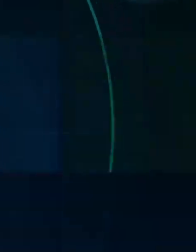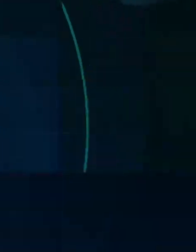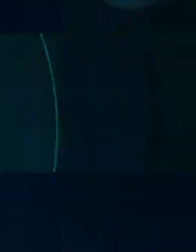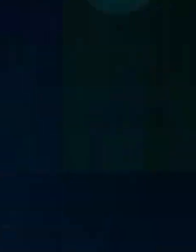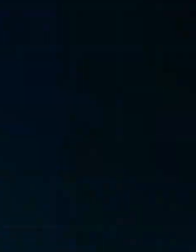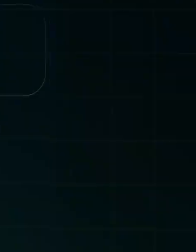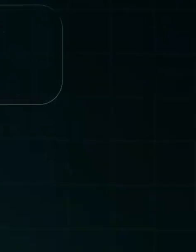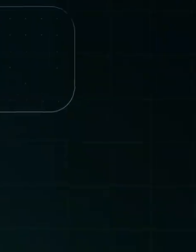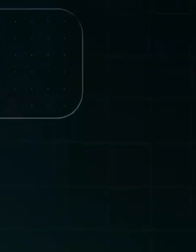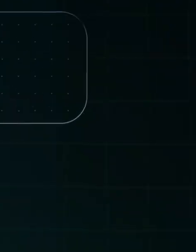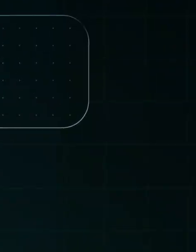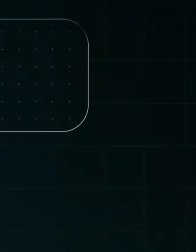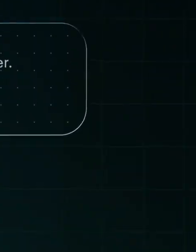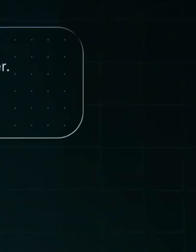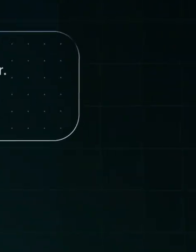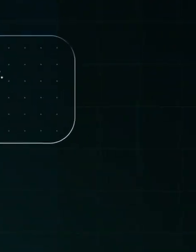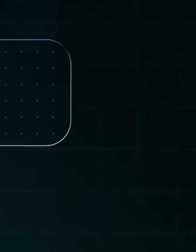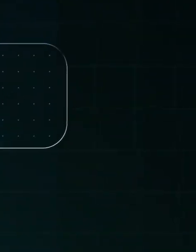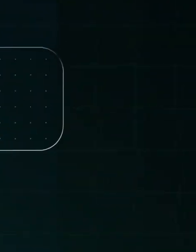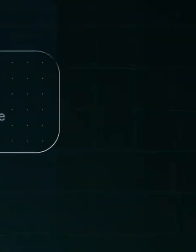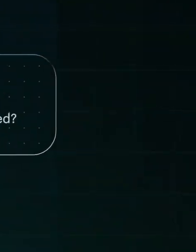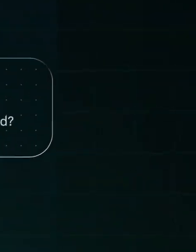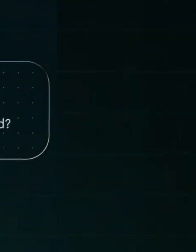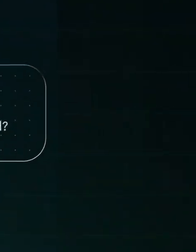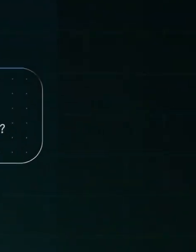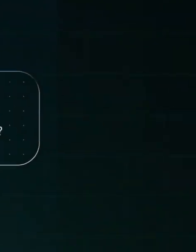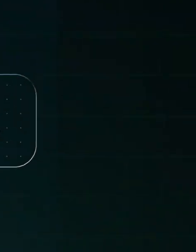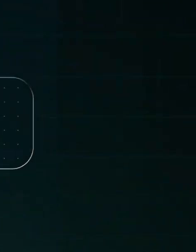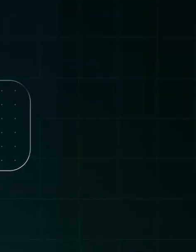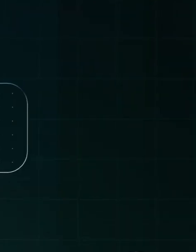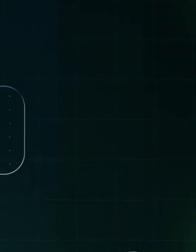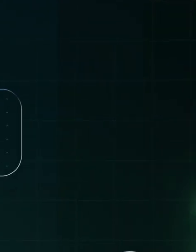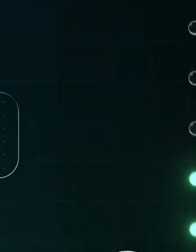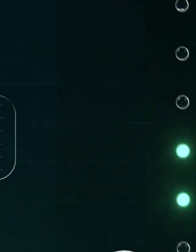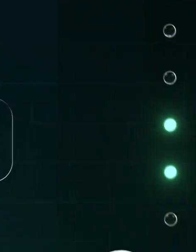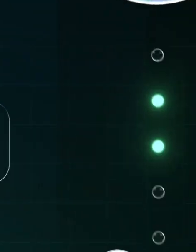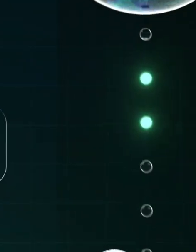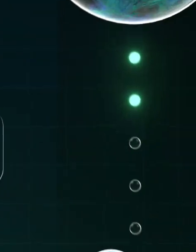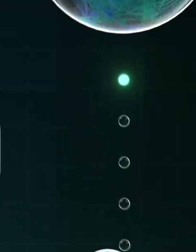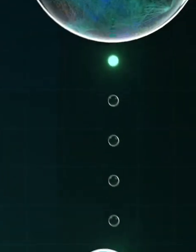The moment an object is written, it's instantly available to your RAG pipelines,